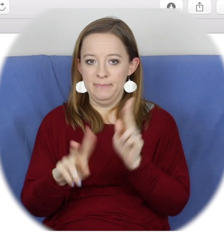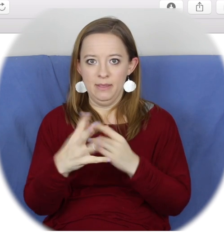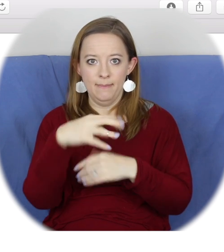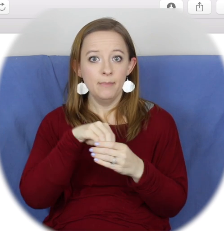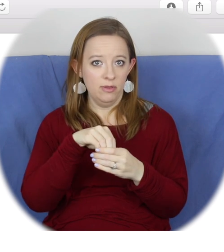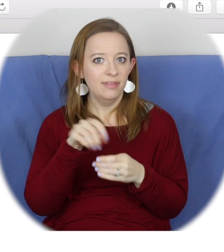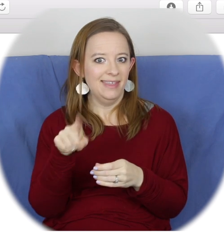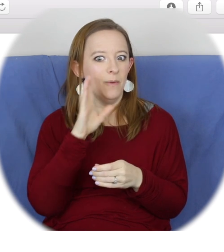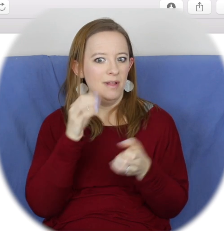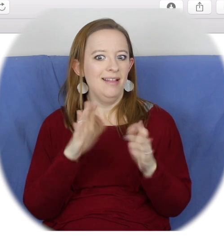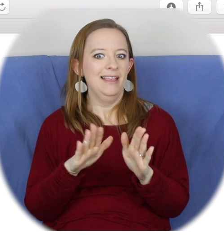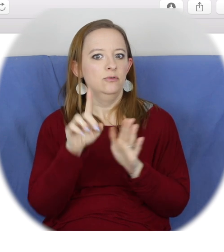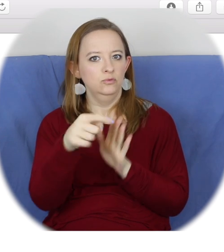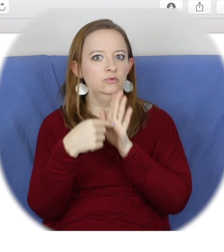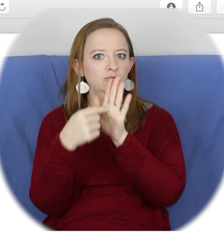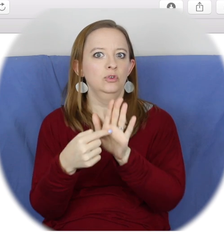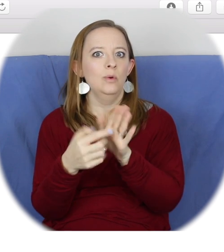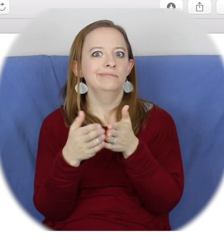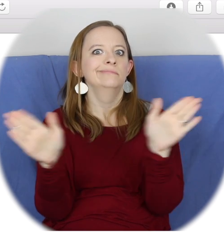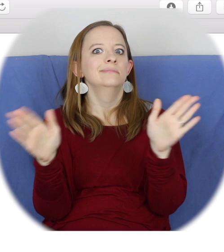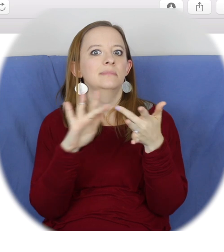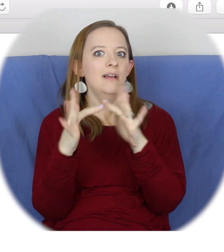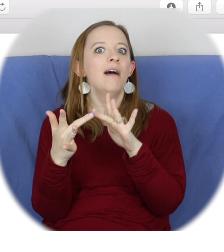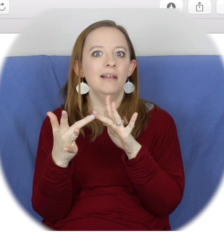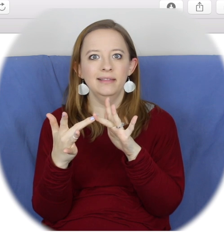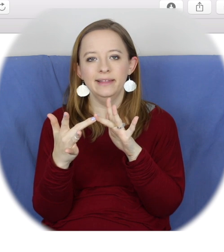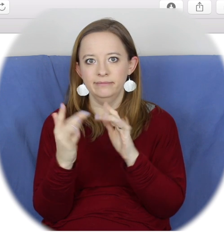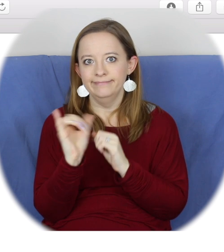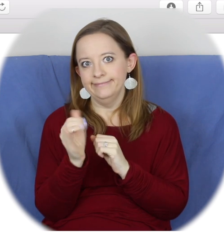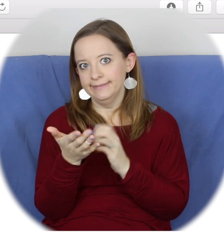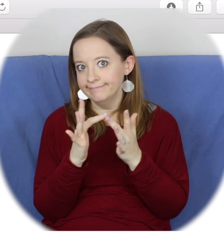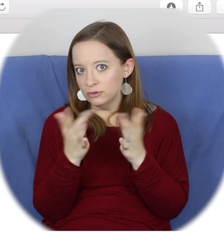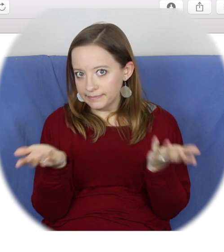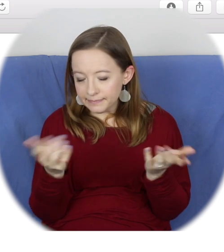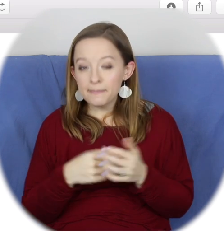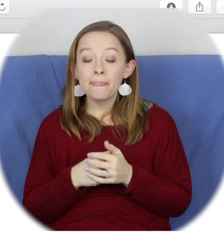that they will allow you to show it on a public domain such as the internet.